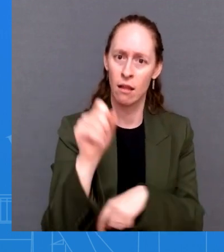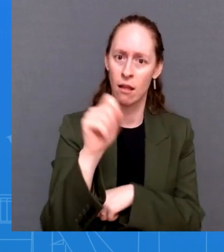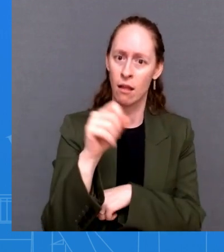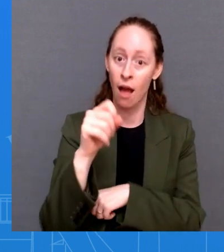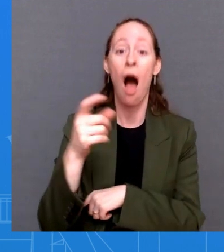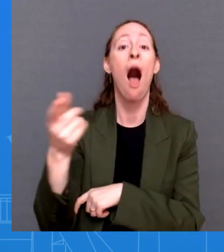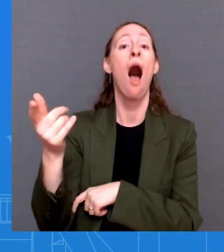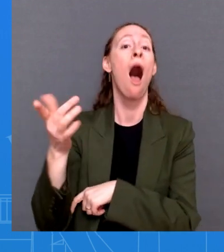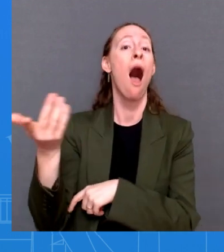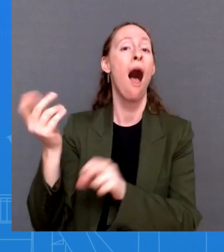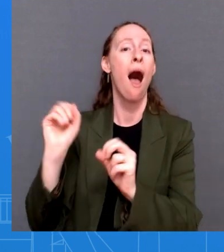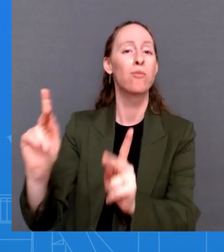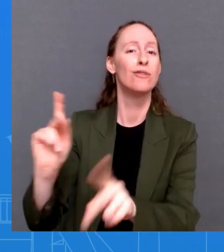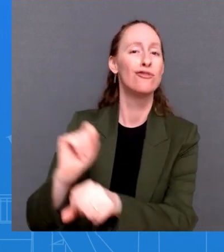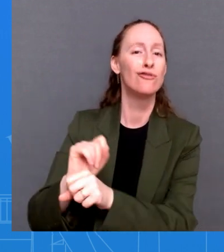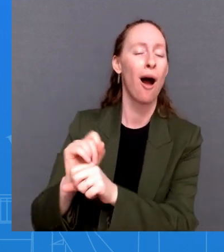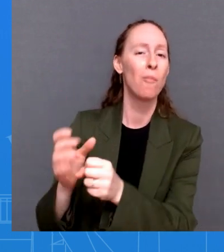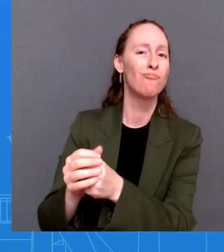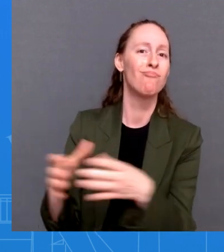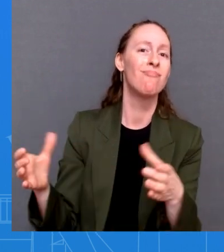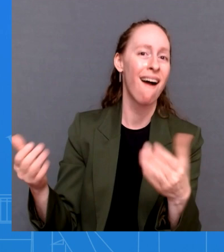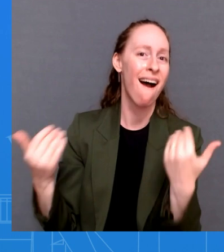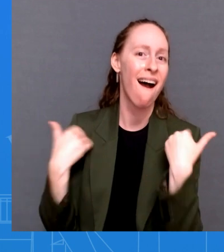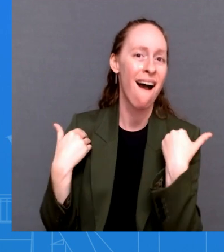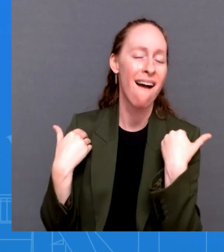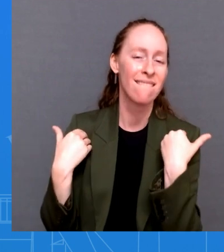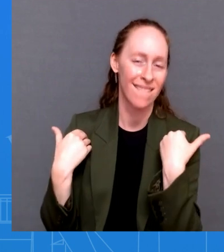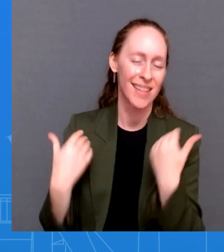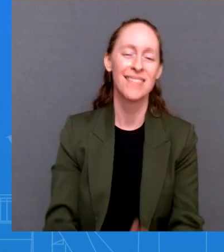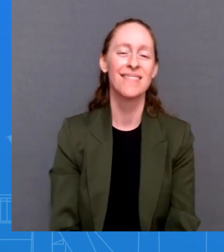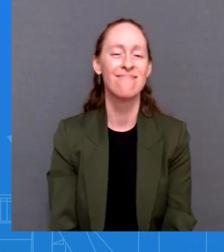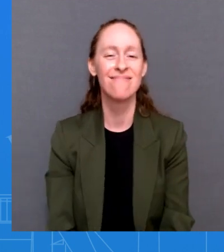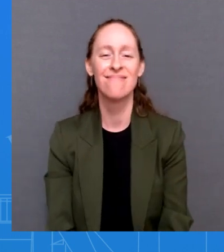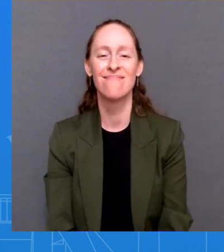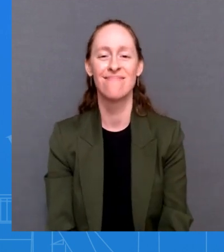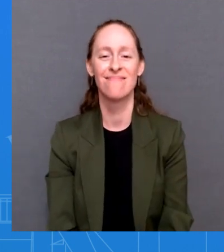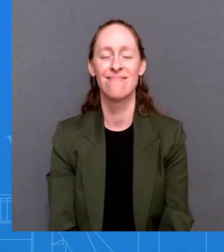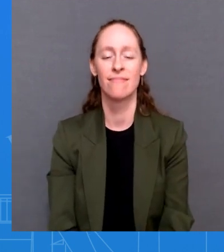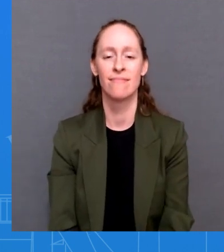that people are easily accessible for treatment to those at high risk for severe disease.